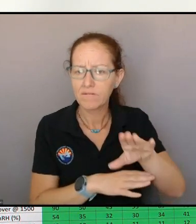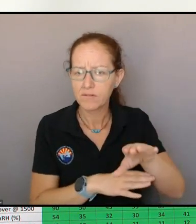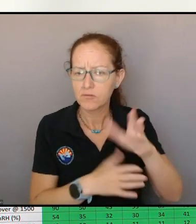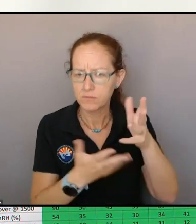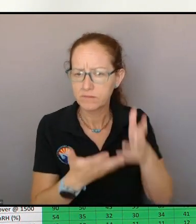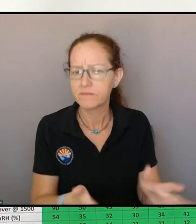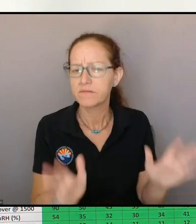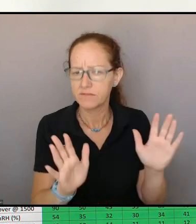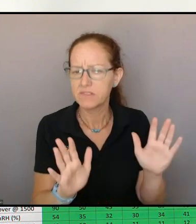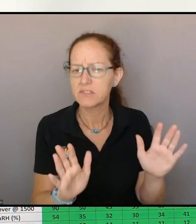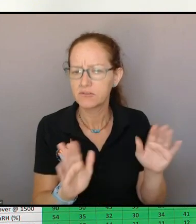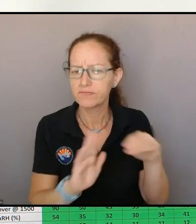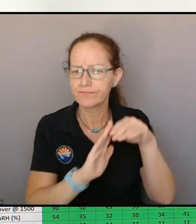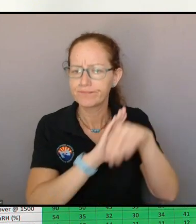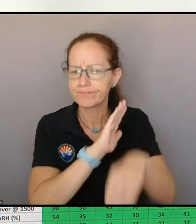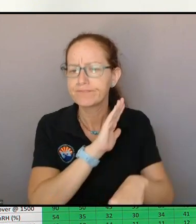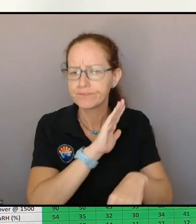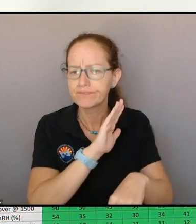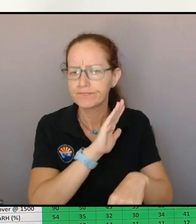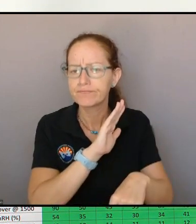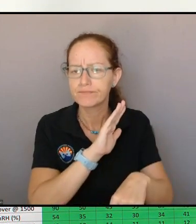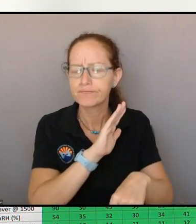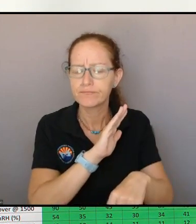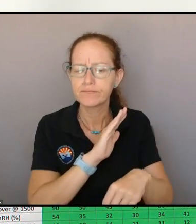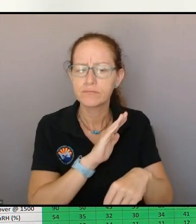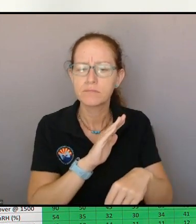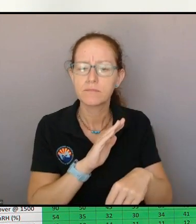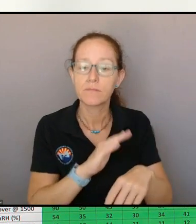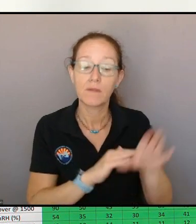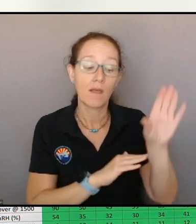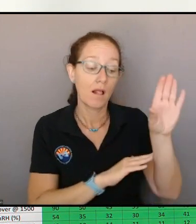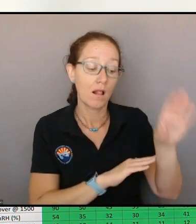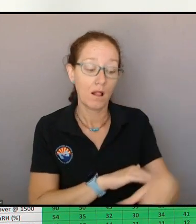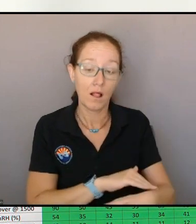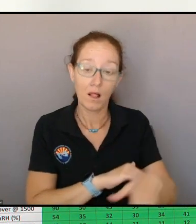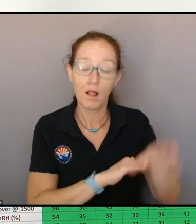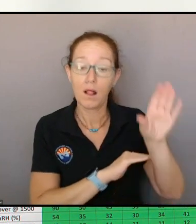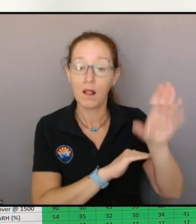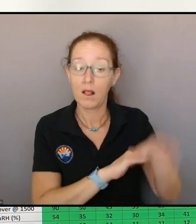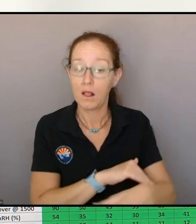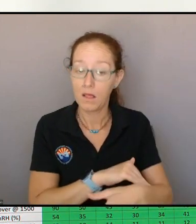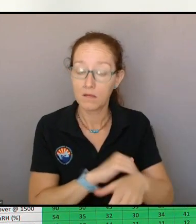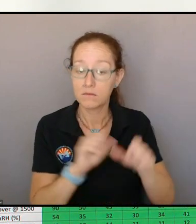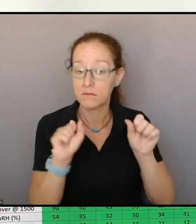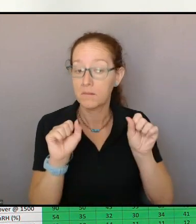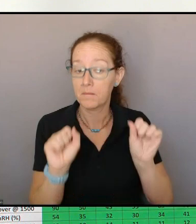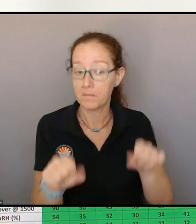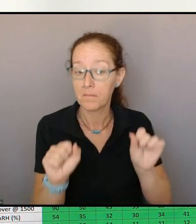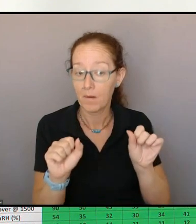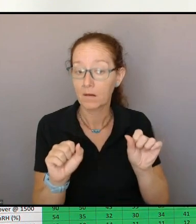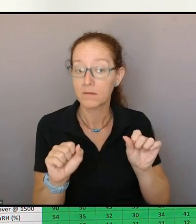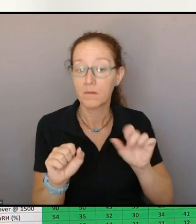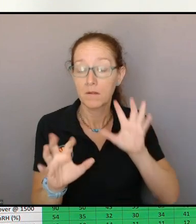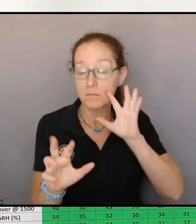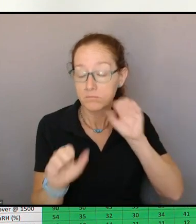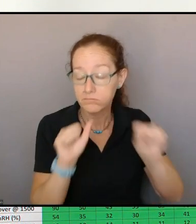decreasing. After we get in to the afternoon hours there is some slight potential for a thunderstorm and that's